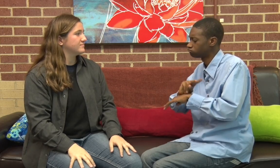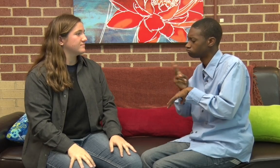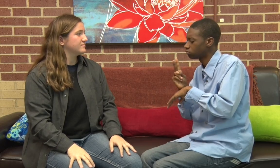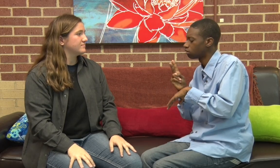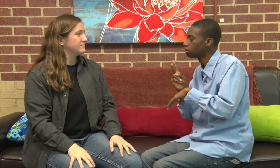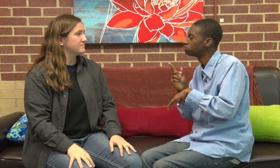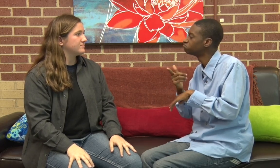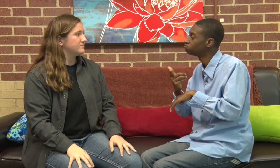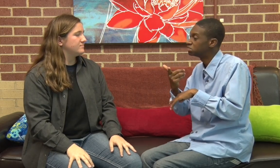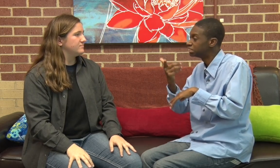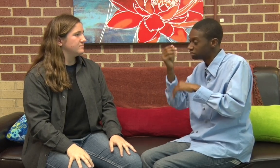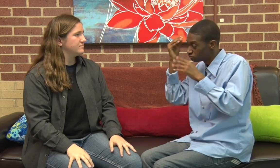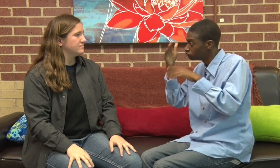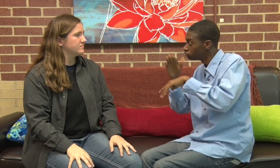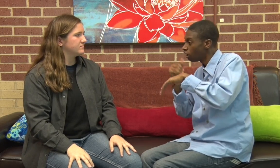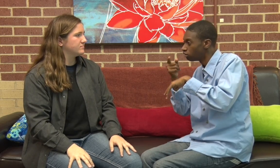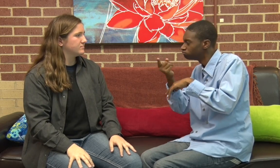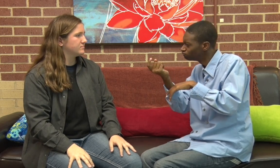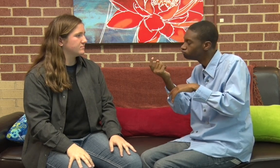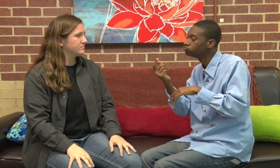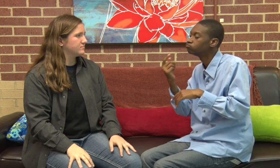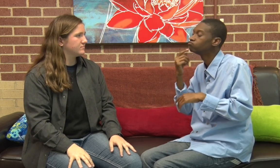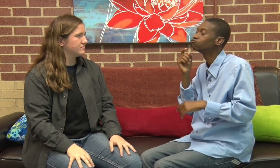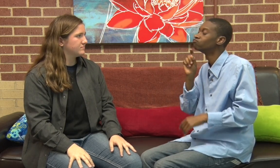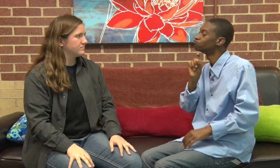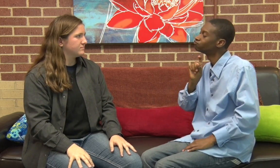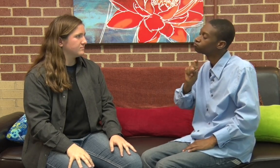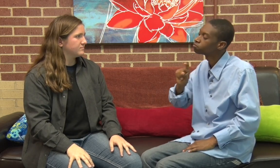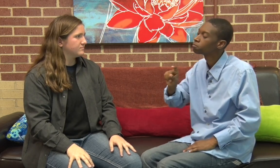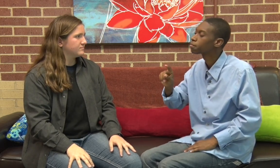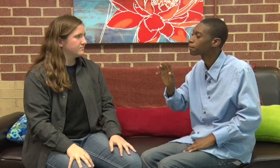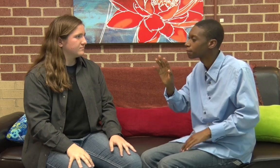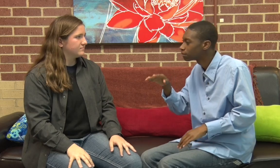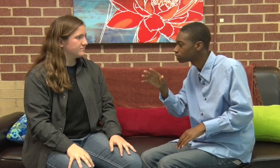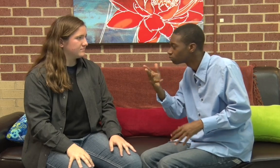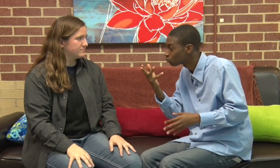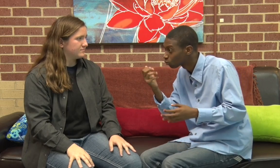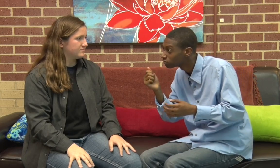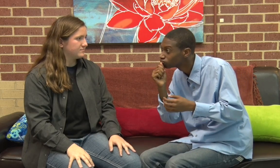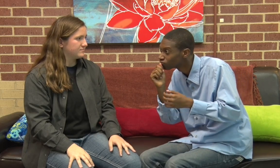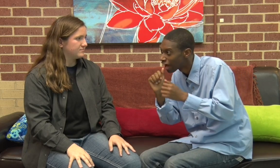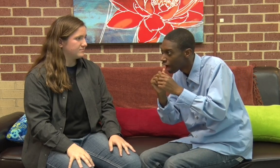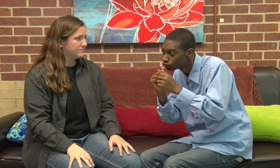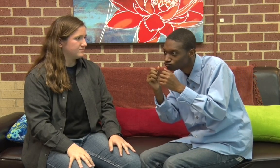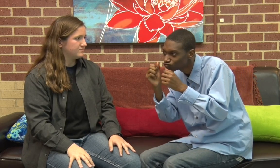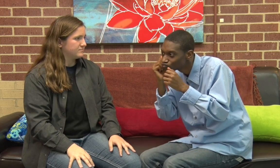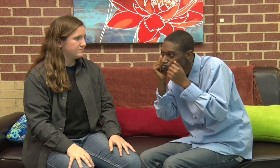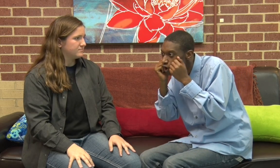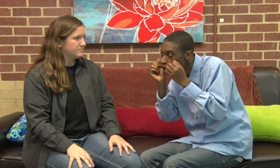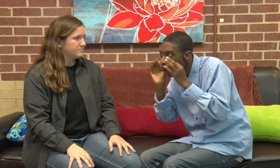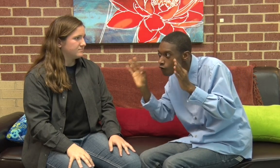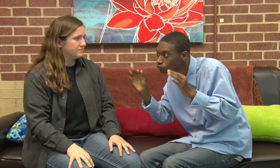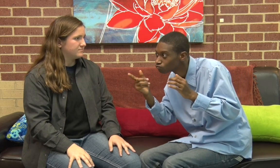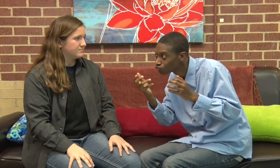Later, at 2 o'clock, the teacher called Andrew and he walked up and she said, "Do you want my secret